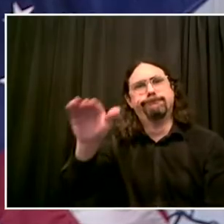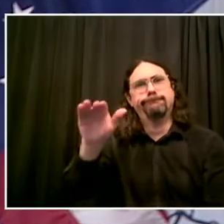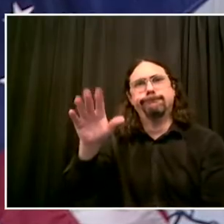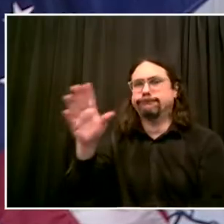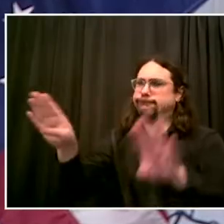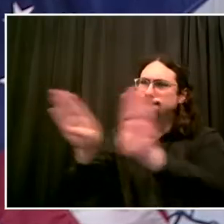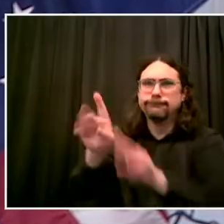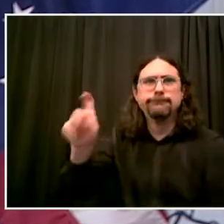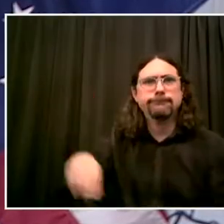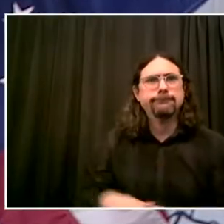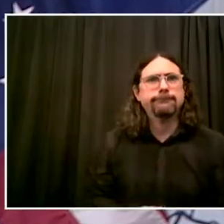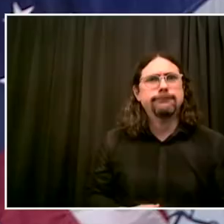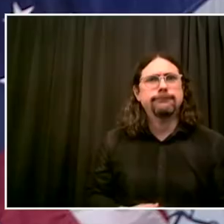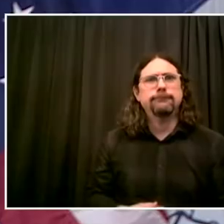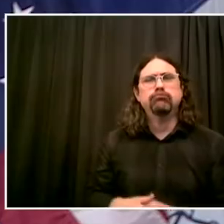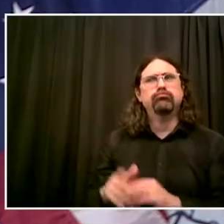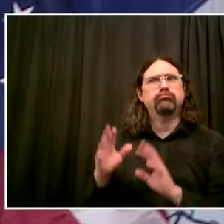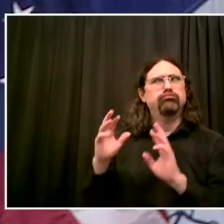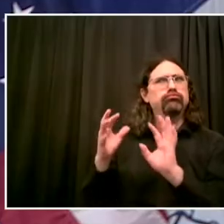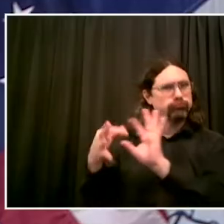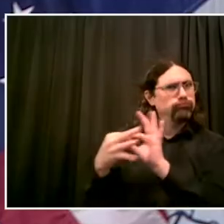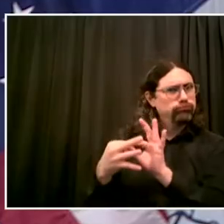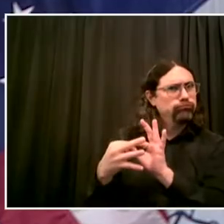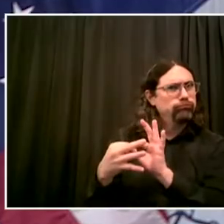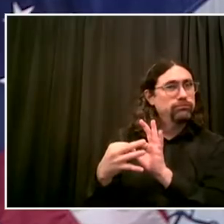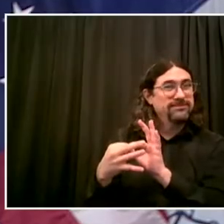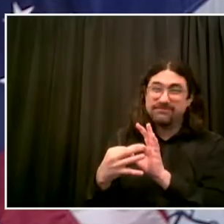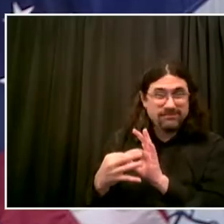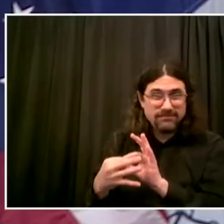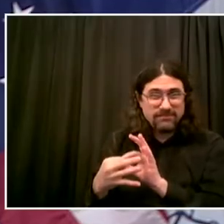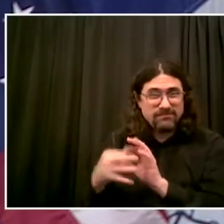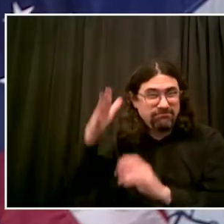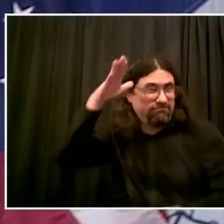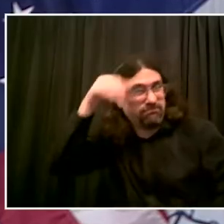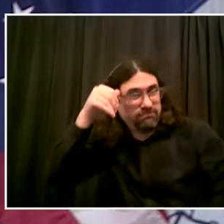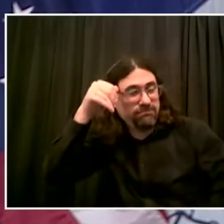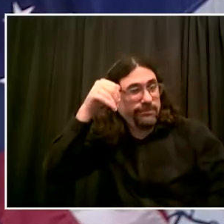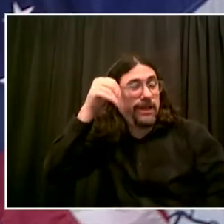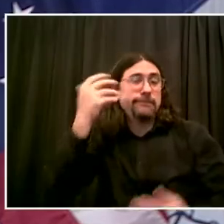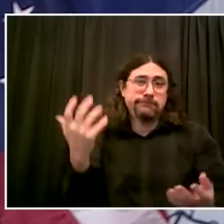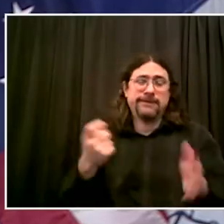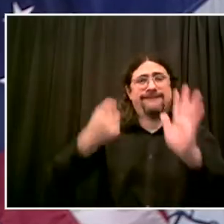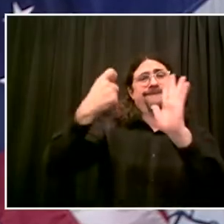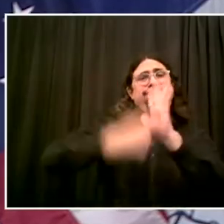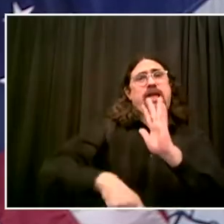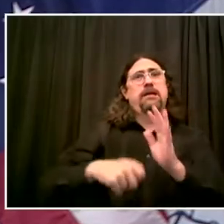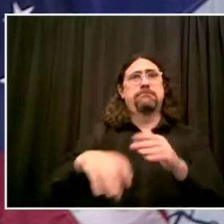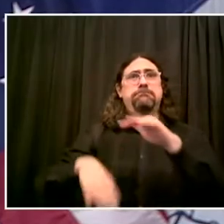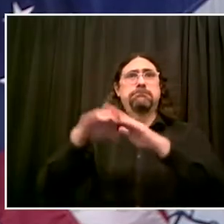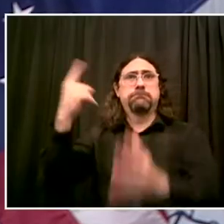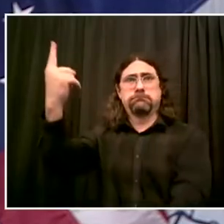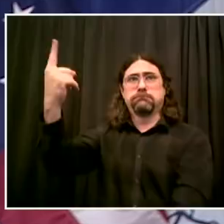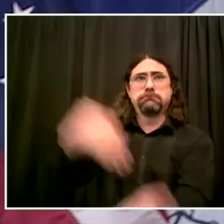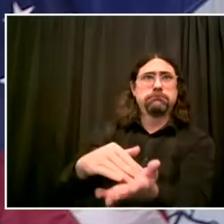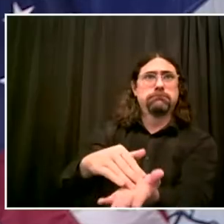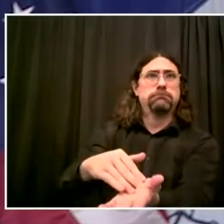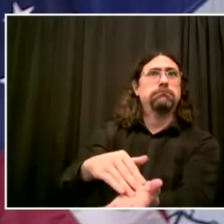START WITH A $1000 FINE.